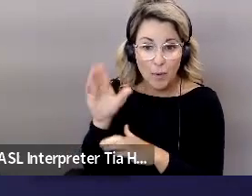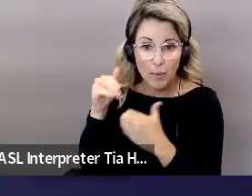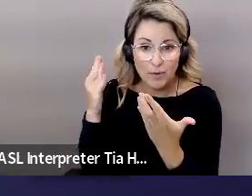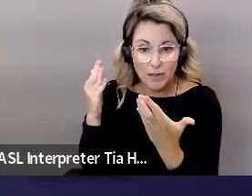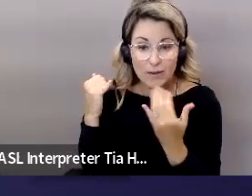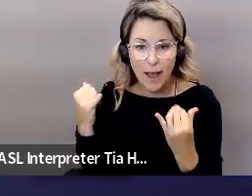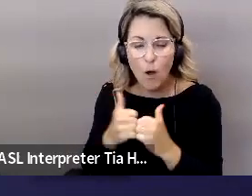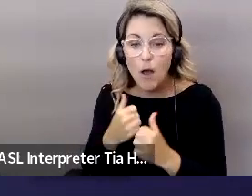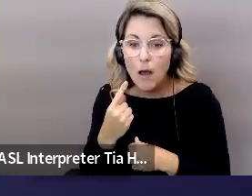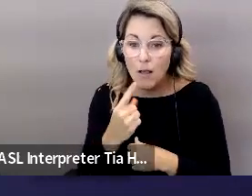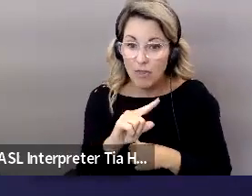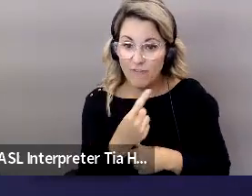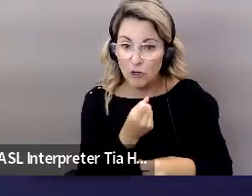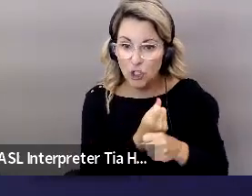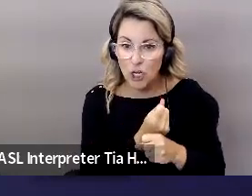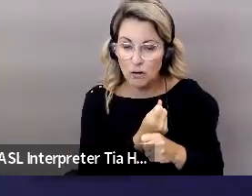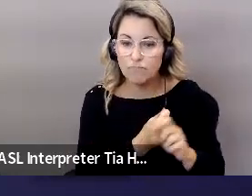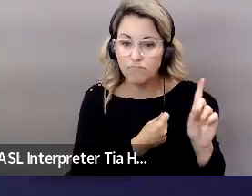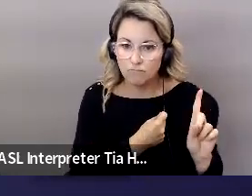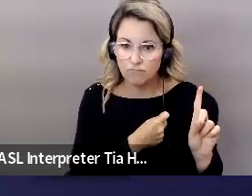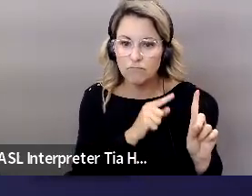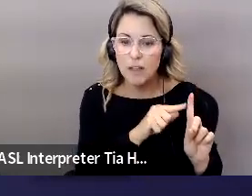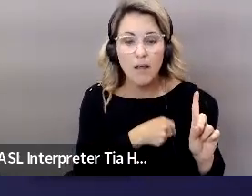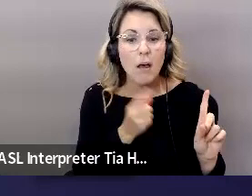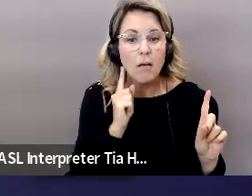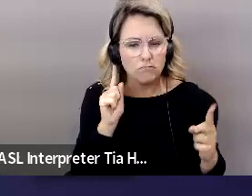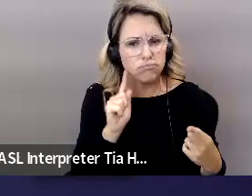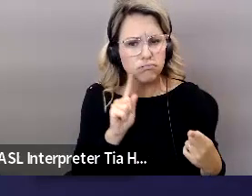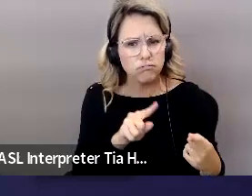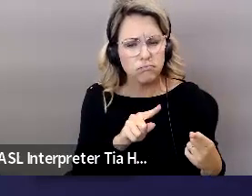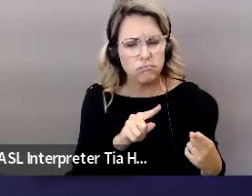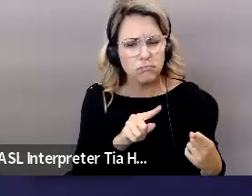the funding is reduced pretty significantly in year one and increases in year two, three,